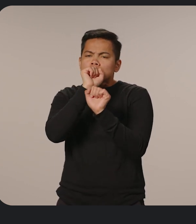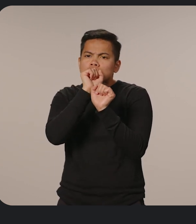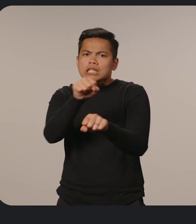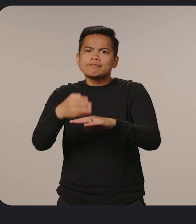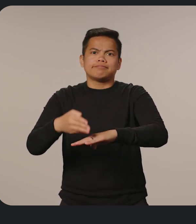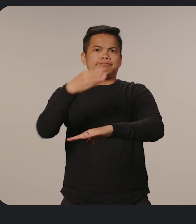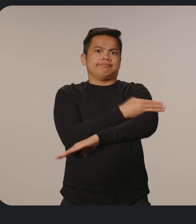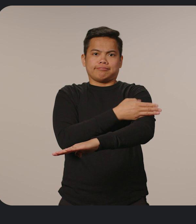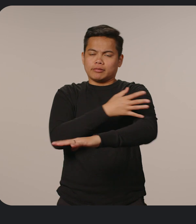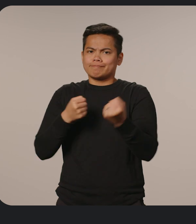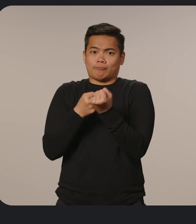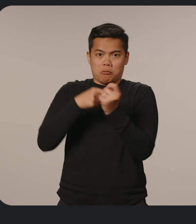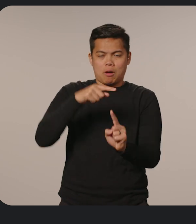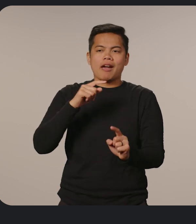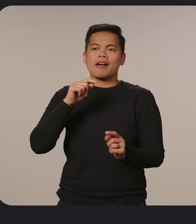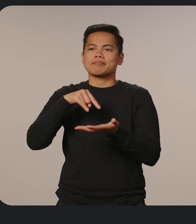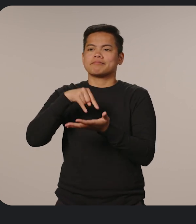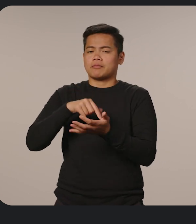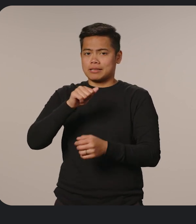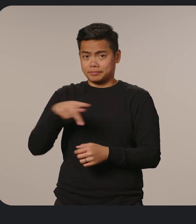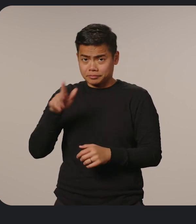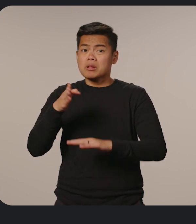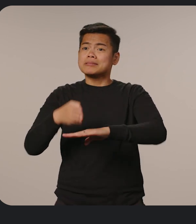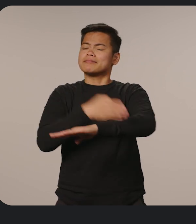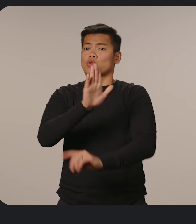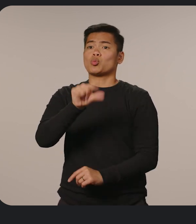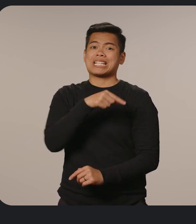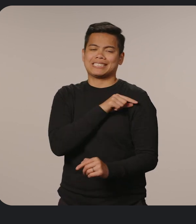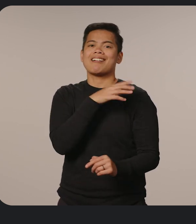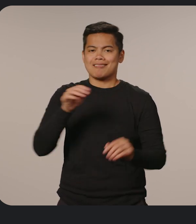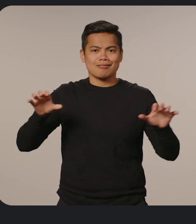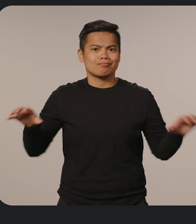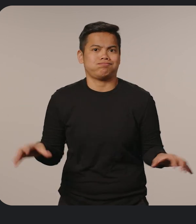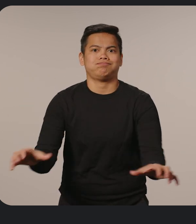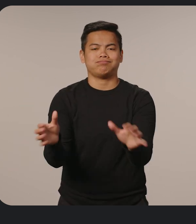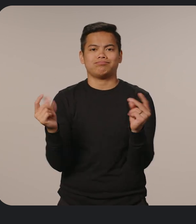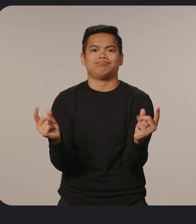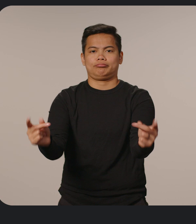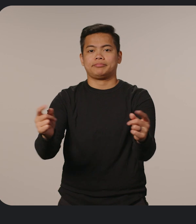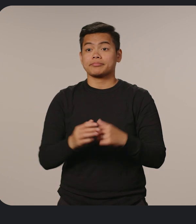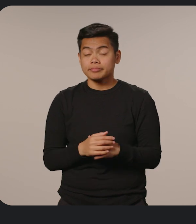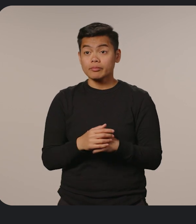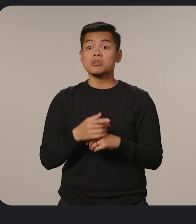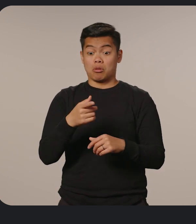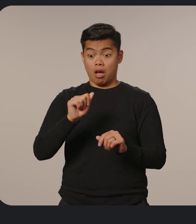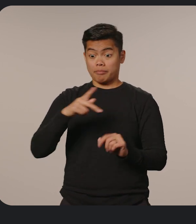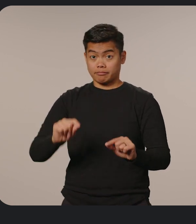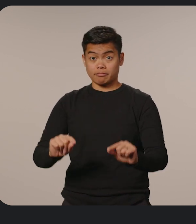improving our support for Android apps so you can improve their quality and performance